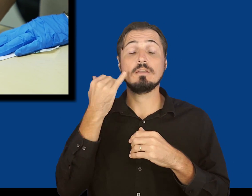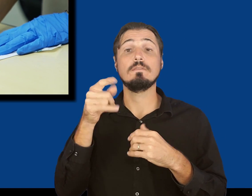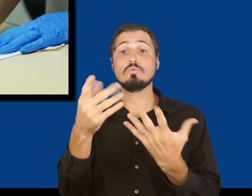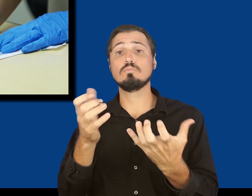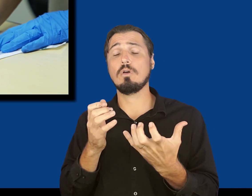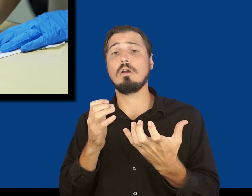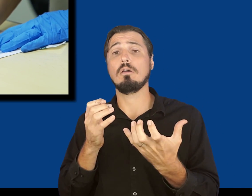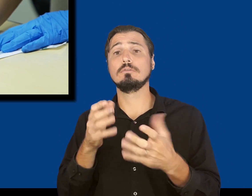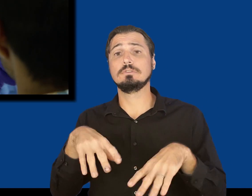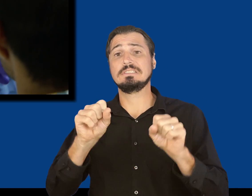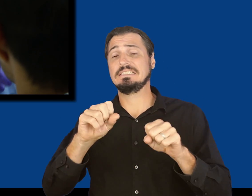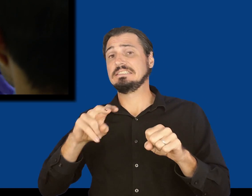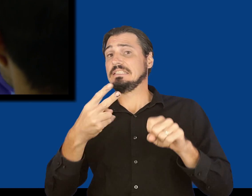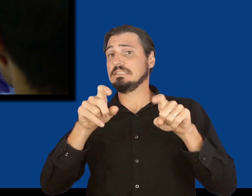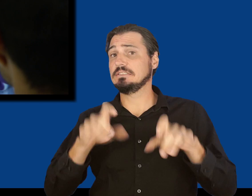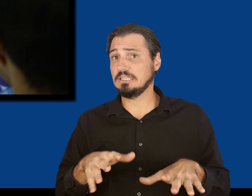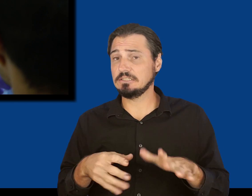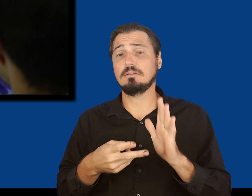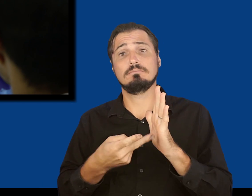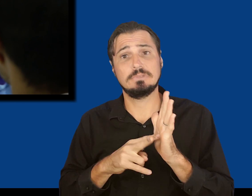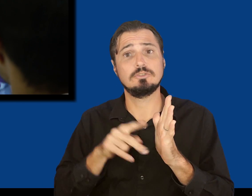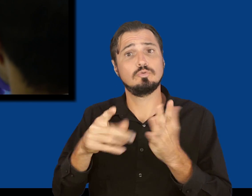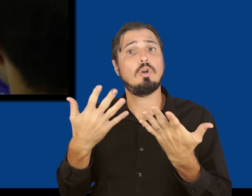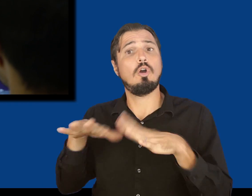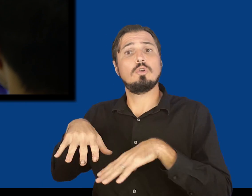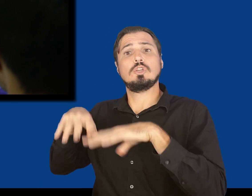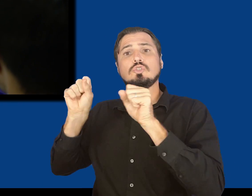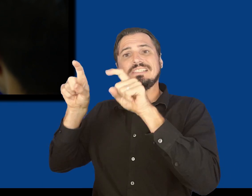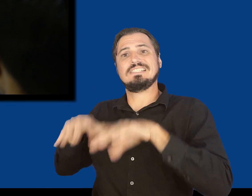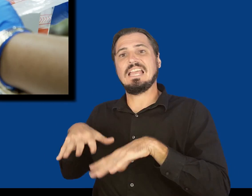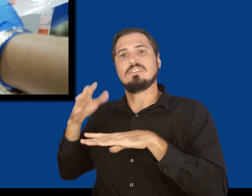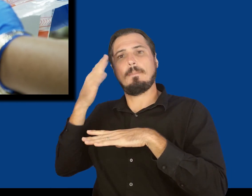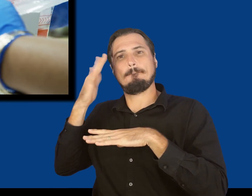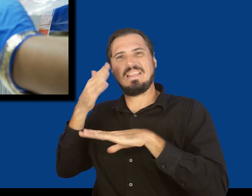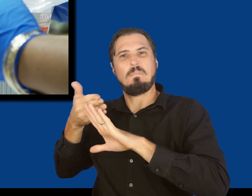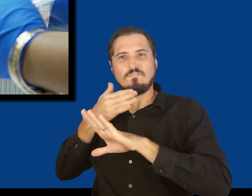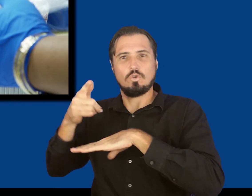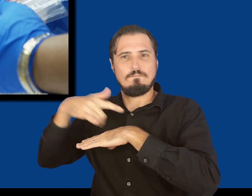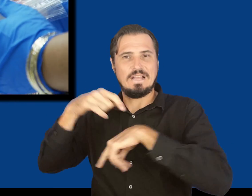You must have participated in the state's pre-arrival test program if you have not participated in